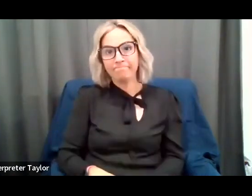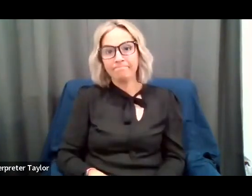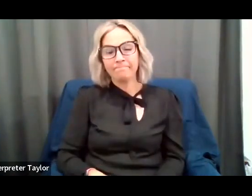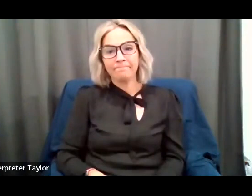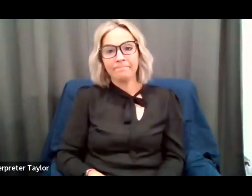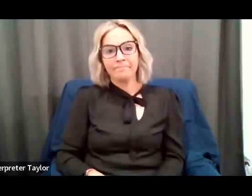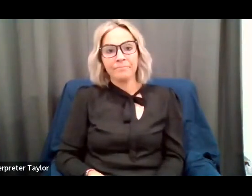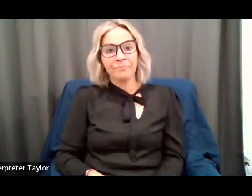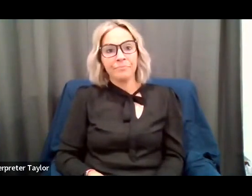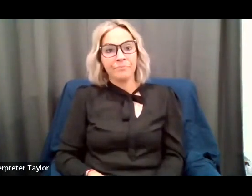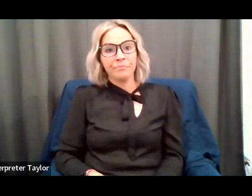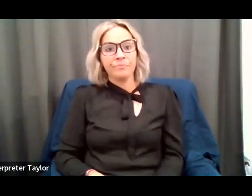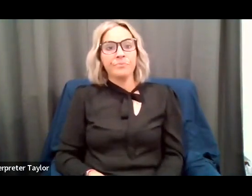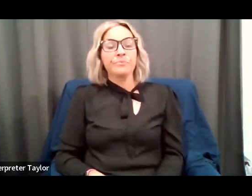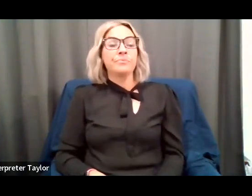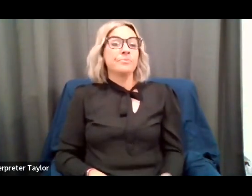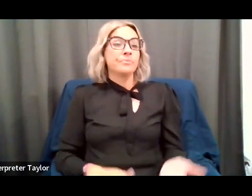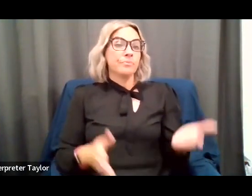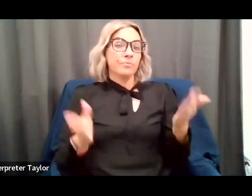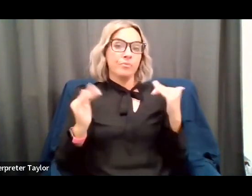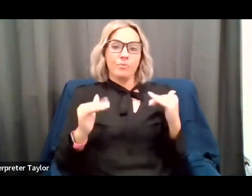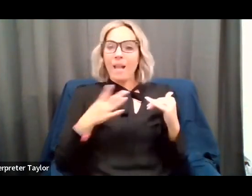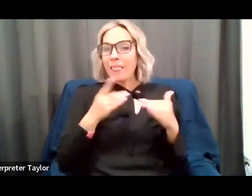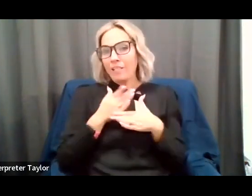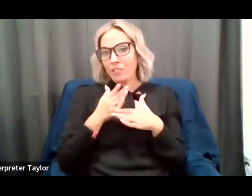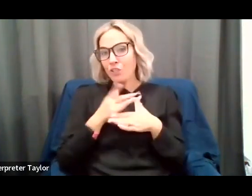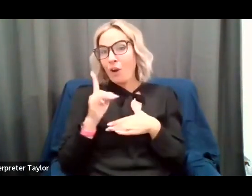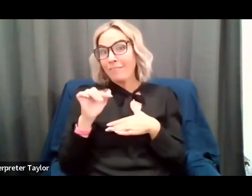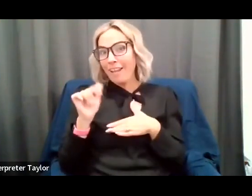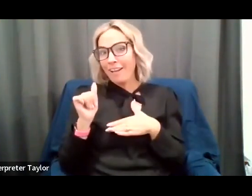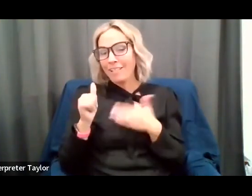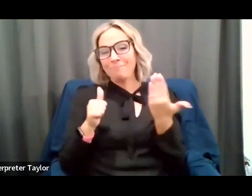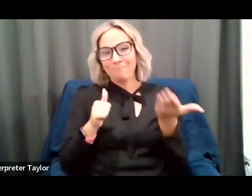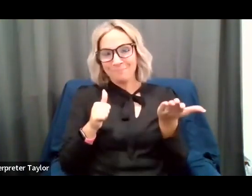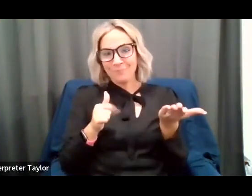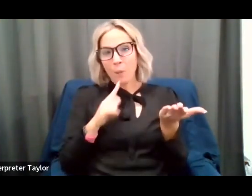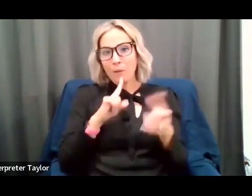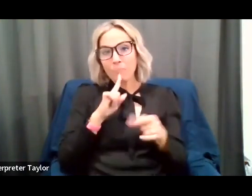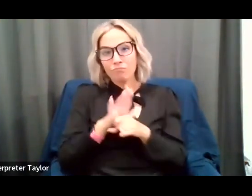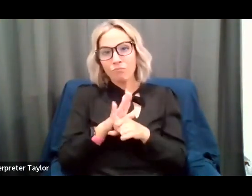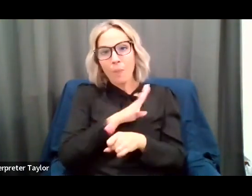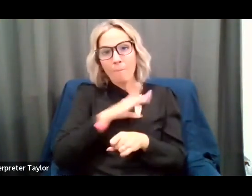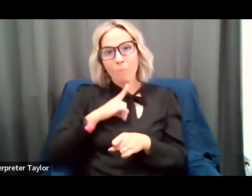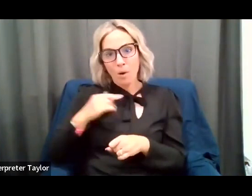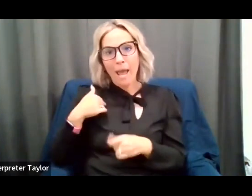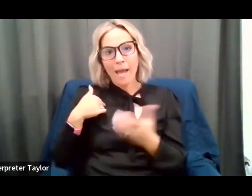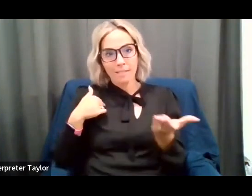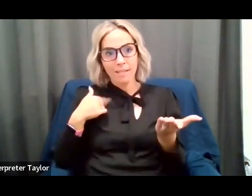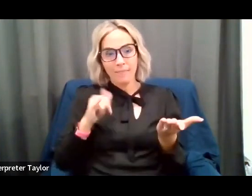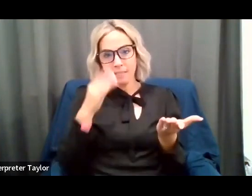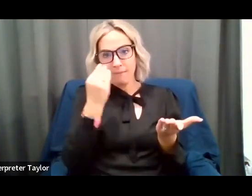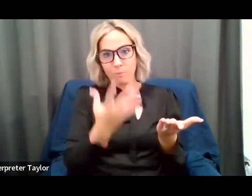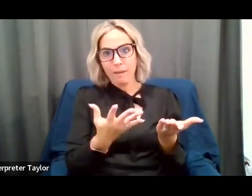So I always like to share data and I want it to be sure that the Board has this, um, information as well.